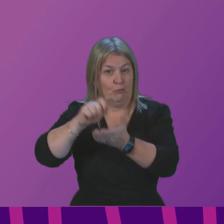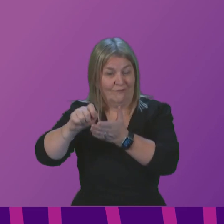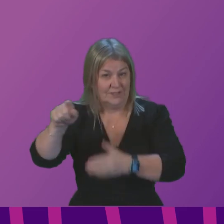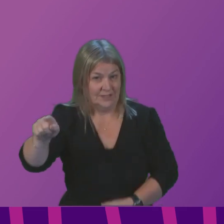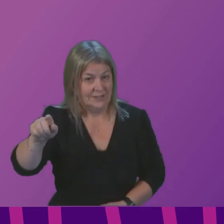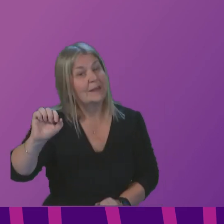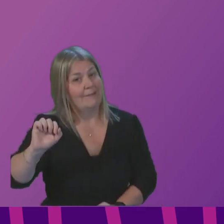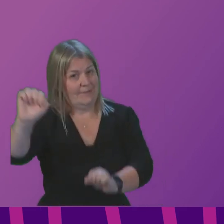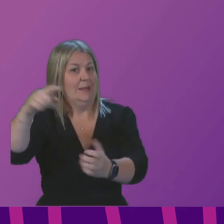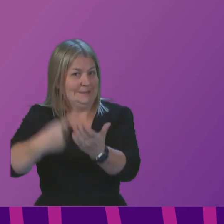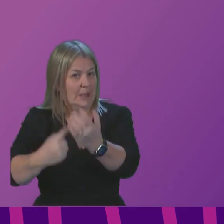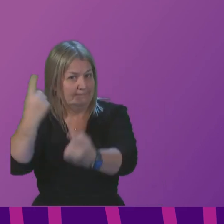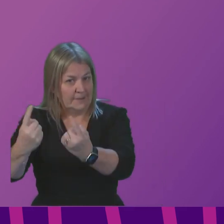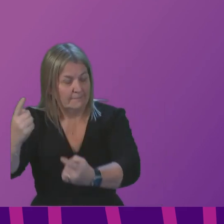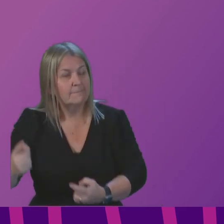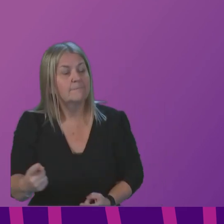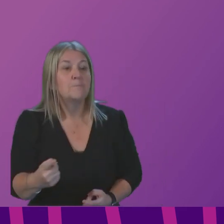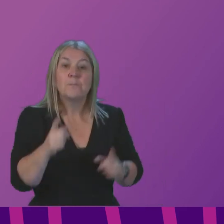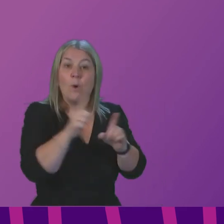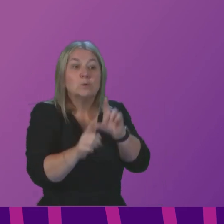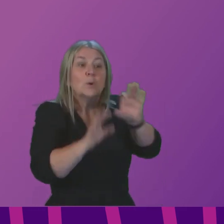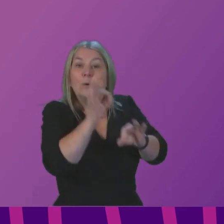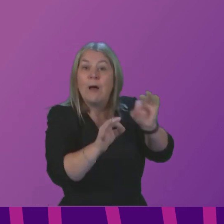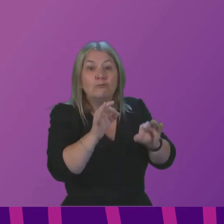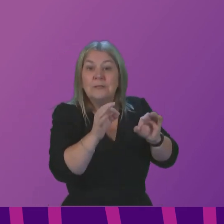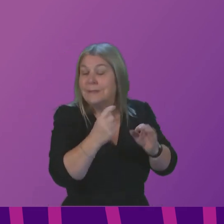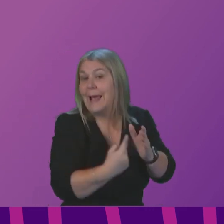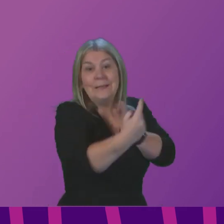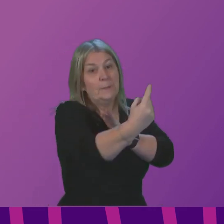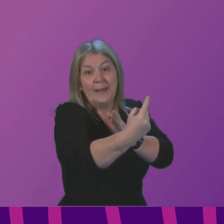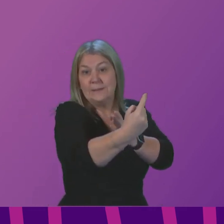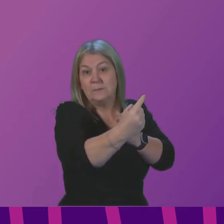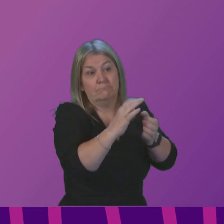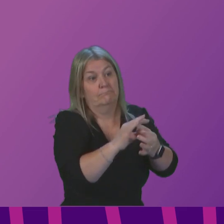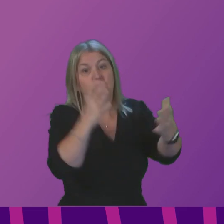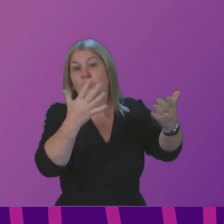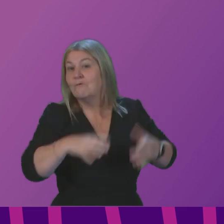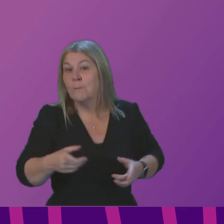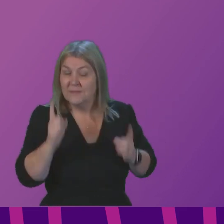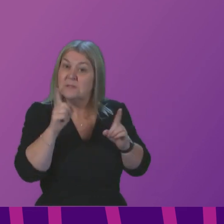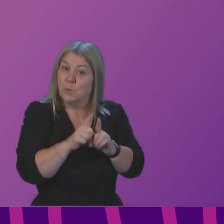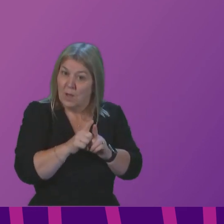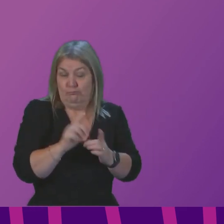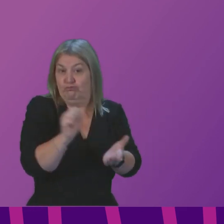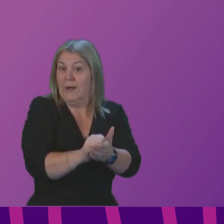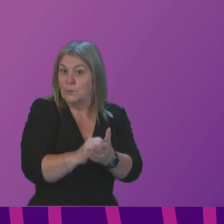is, rightly and properly, operating independently of ministers. It is able to look at any issues